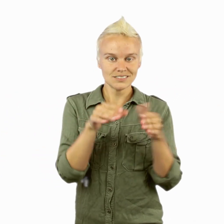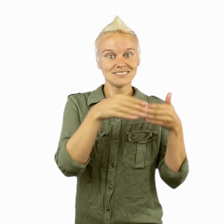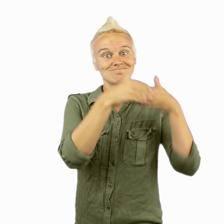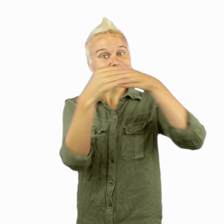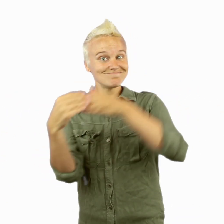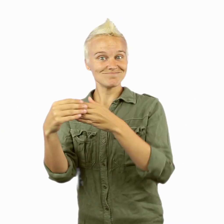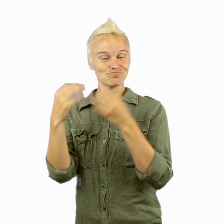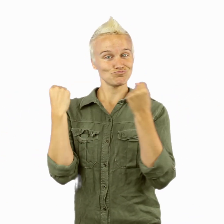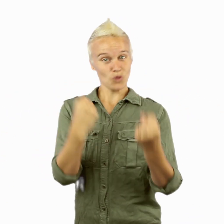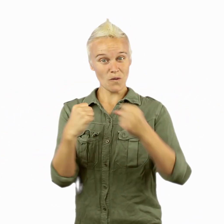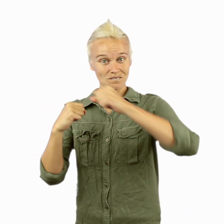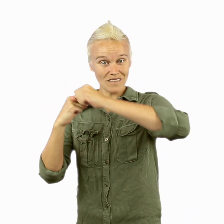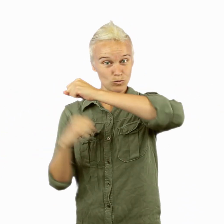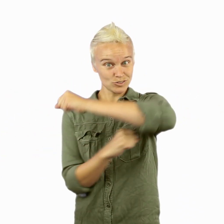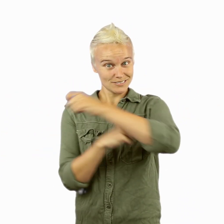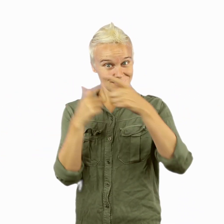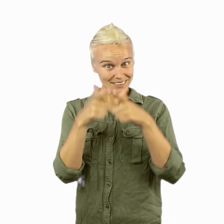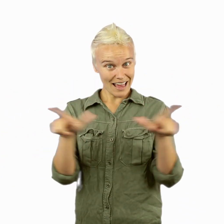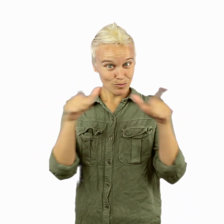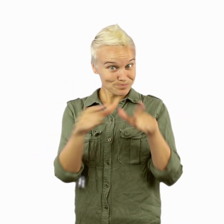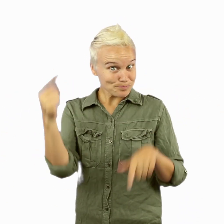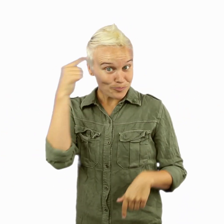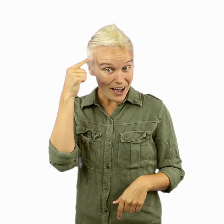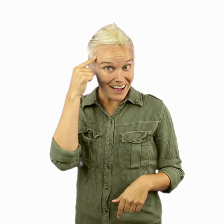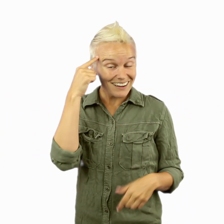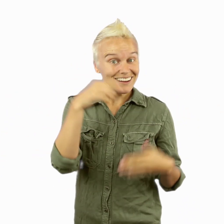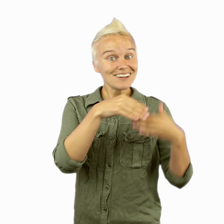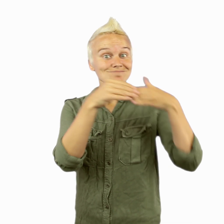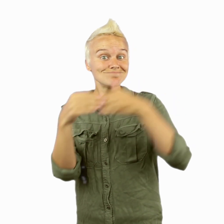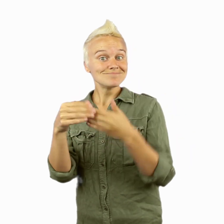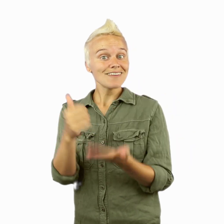This capability leads to a stronger foundation for language in the brain,